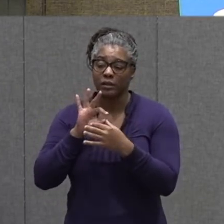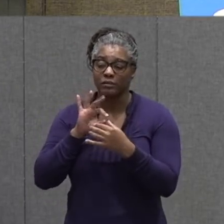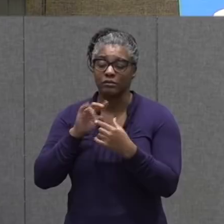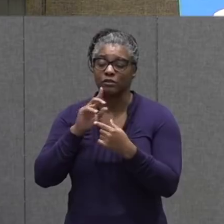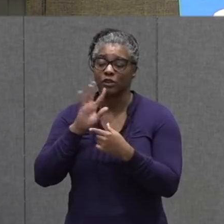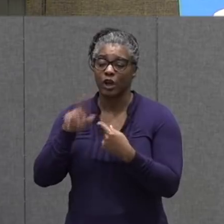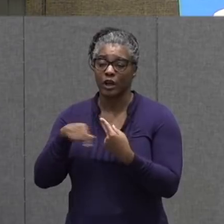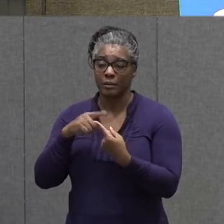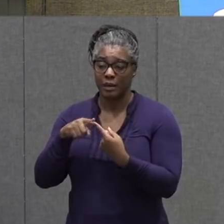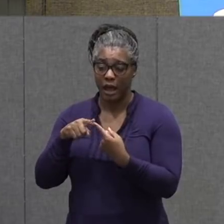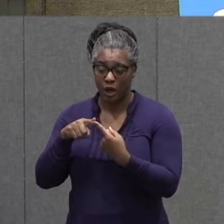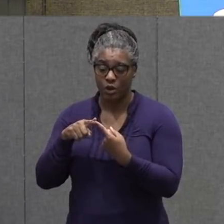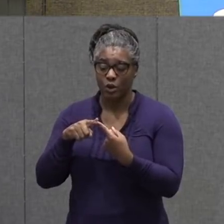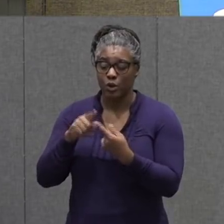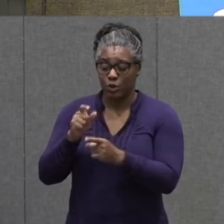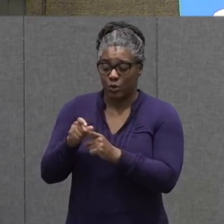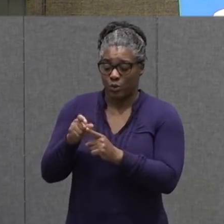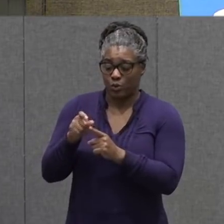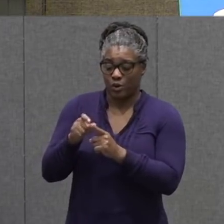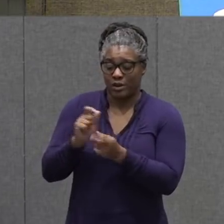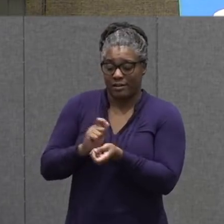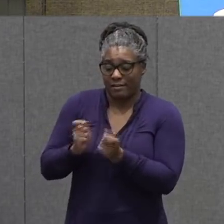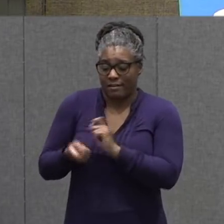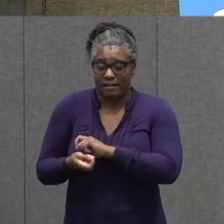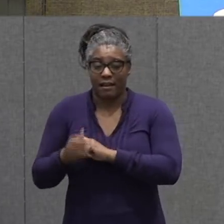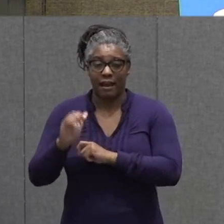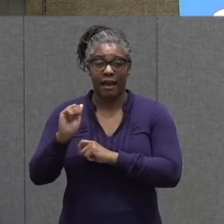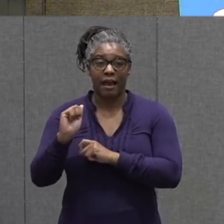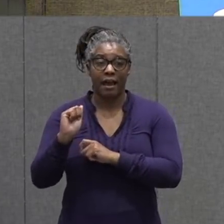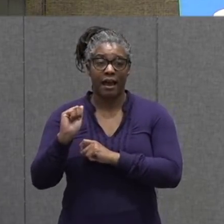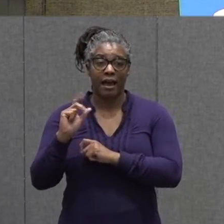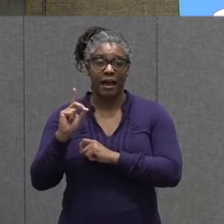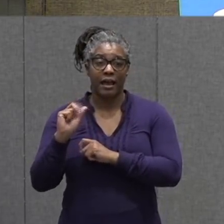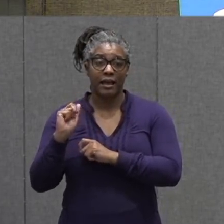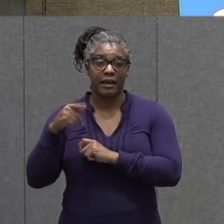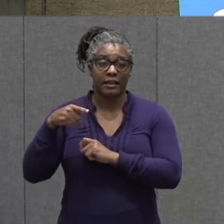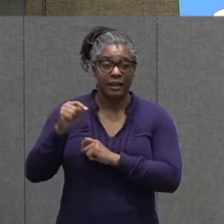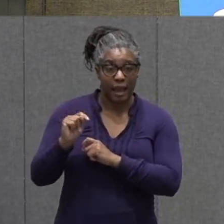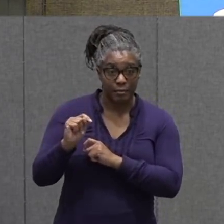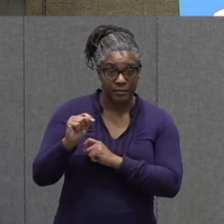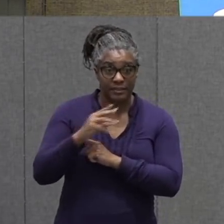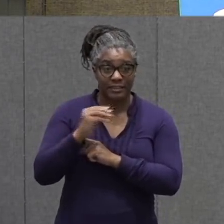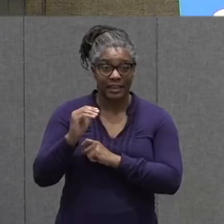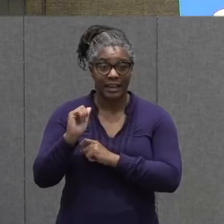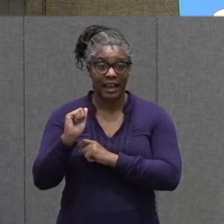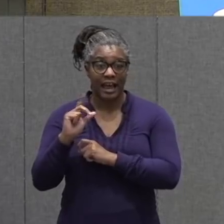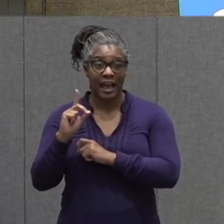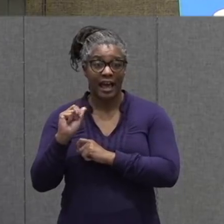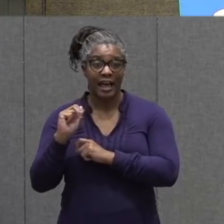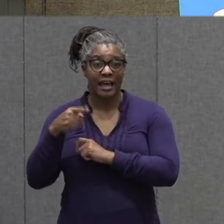So what I'd like to do today with you is a close read, and you probably remember